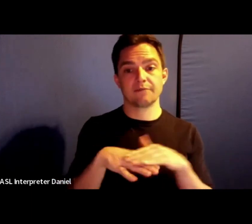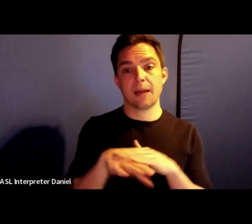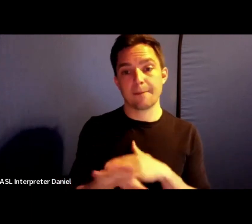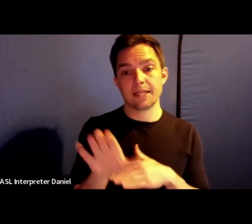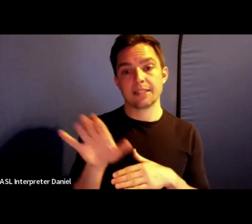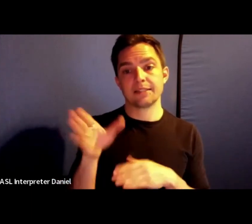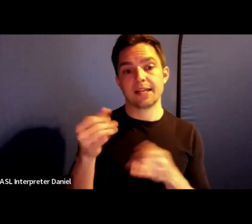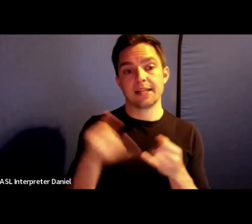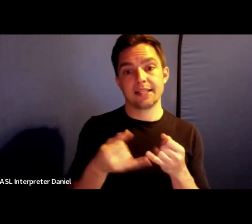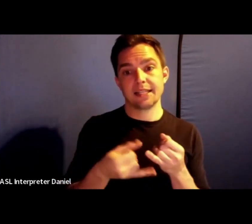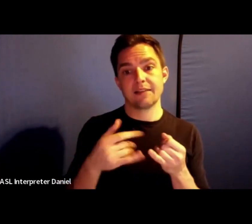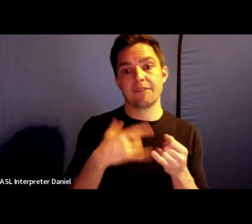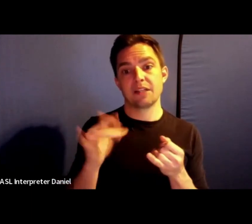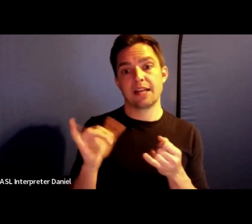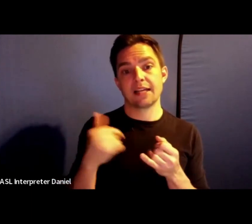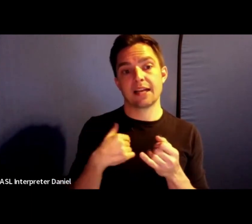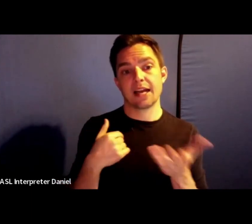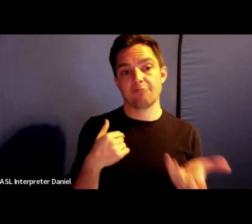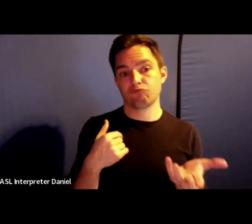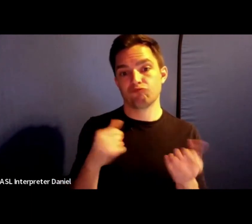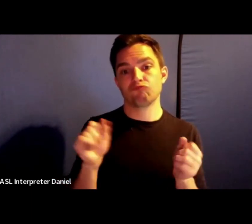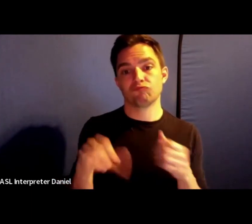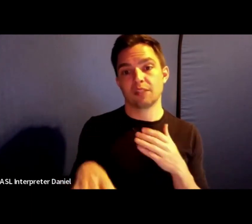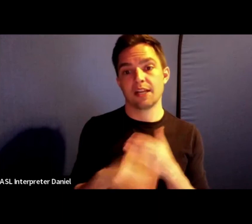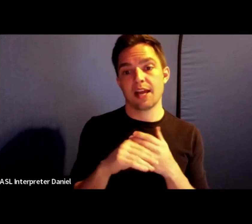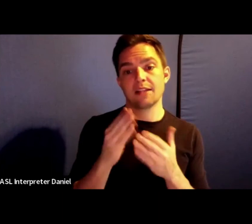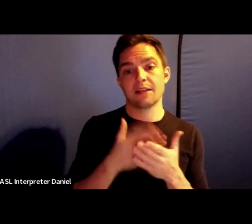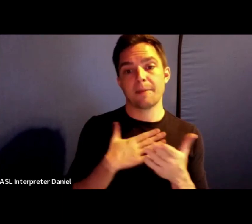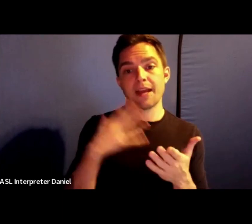end and feel like I can you know just add some of my experiences.